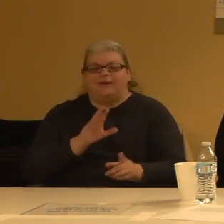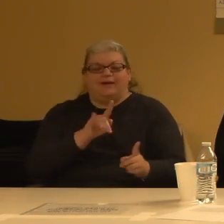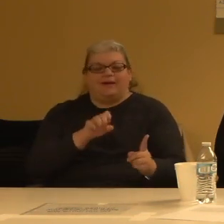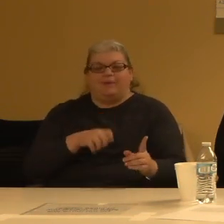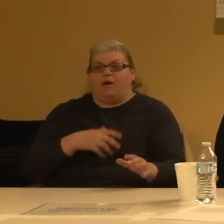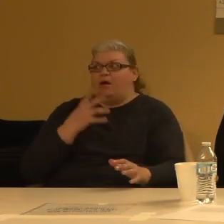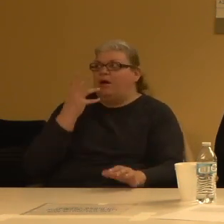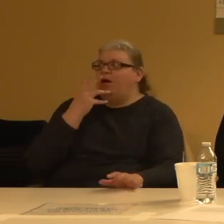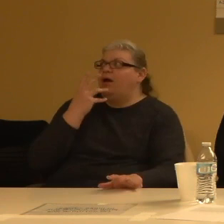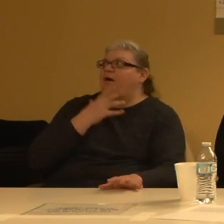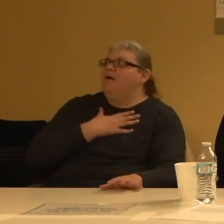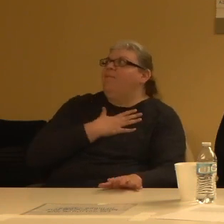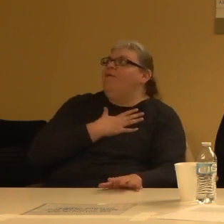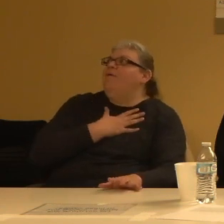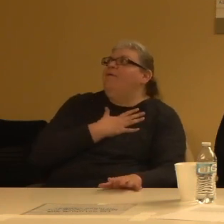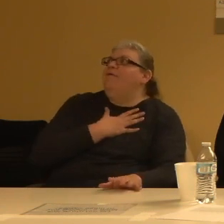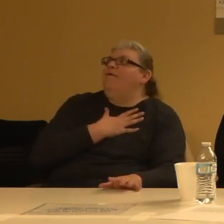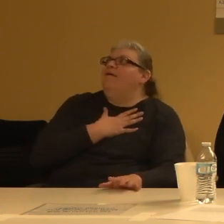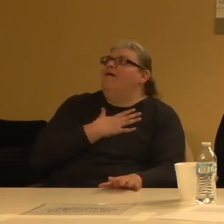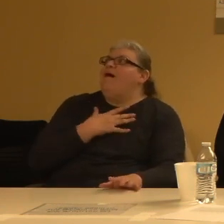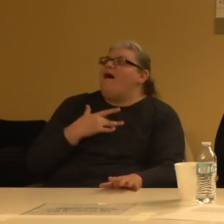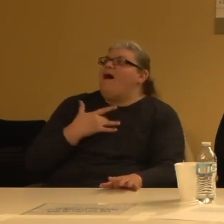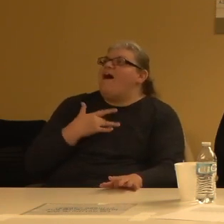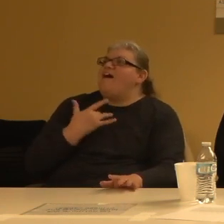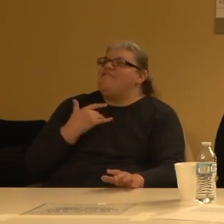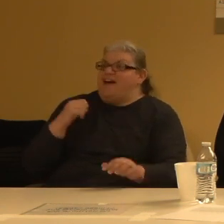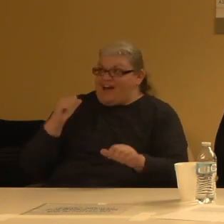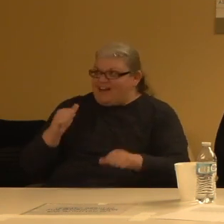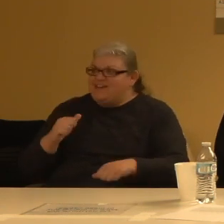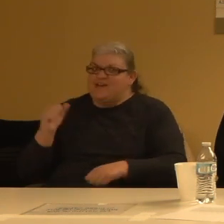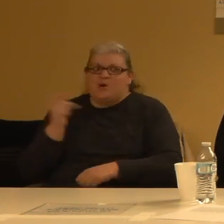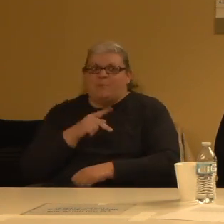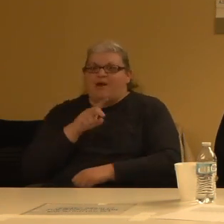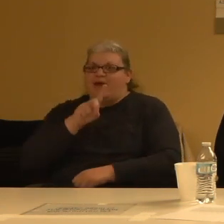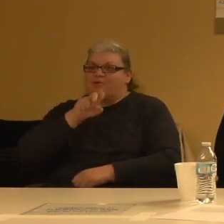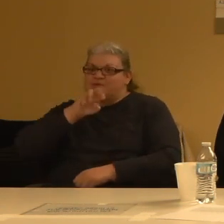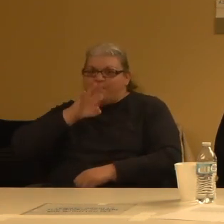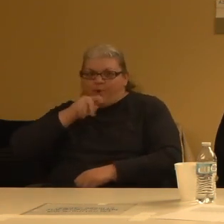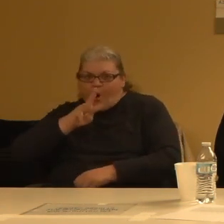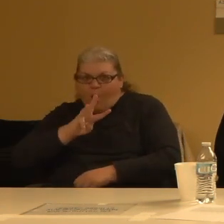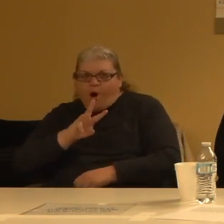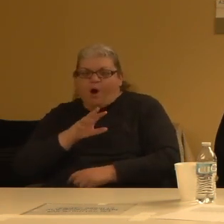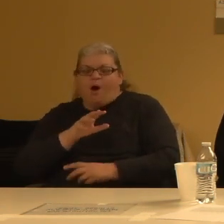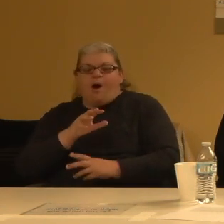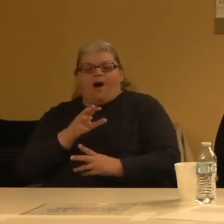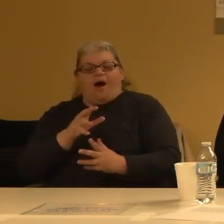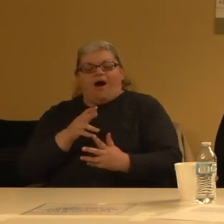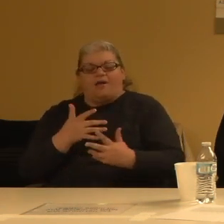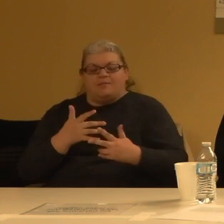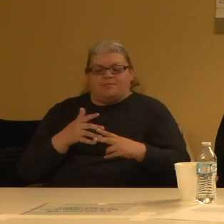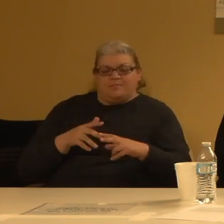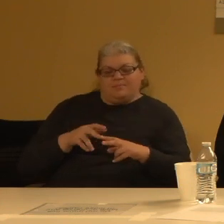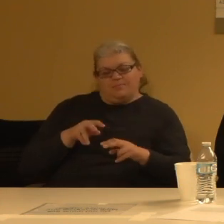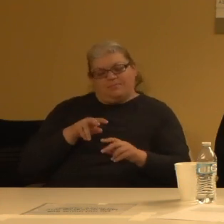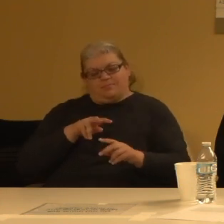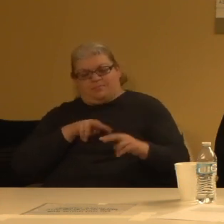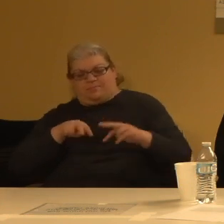I feel now like I can go back into DePaul and look at the way that I do this very differently,